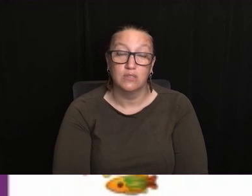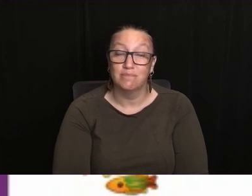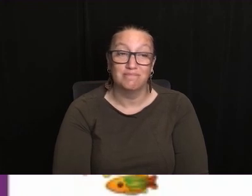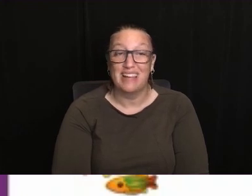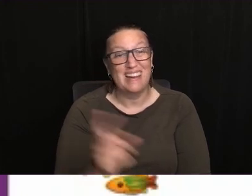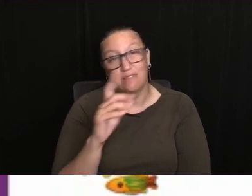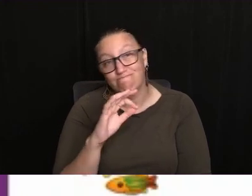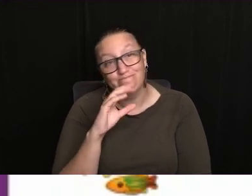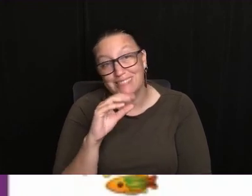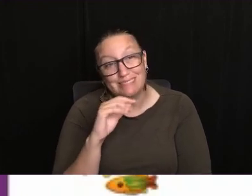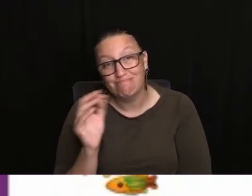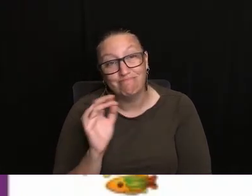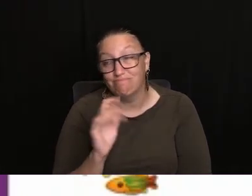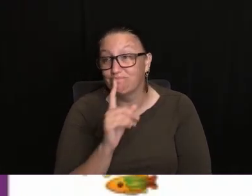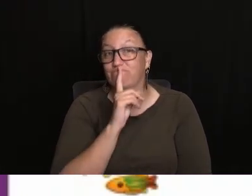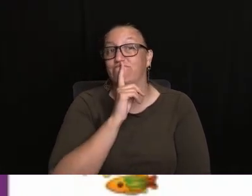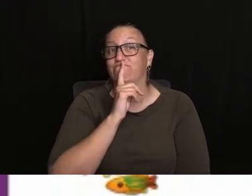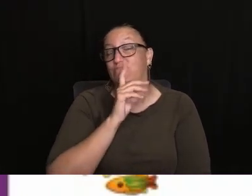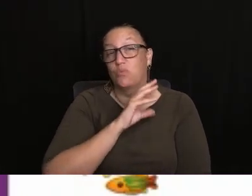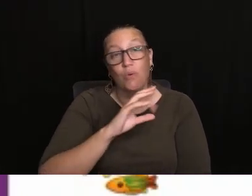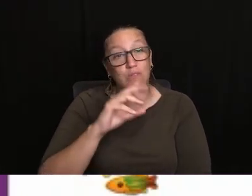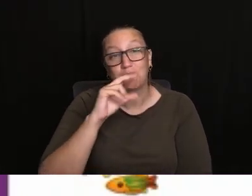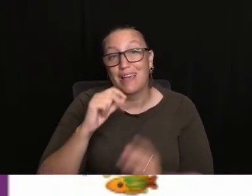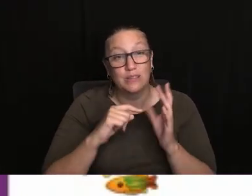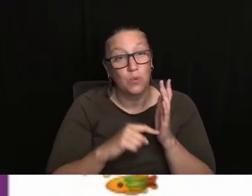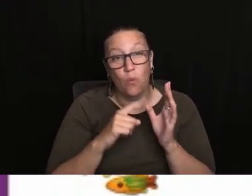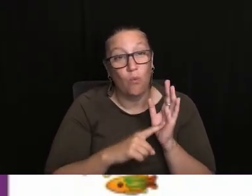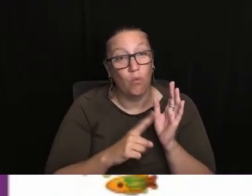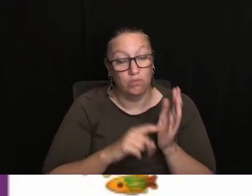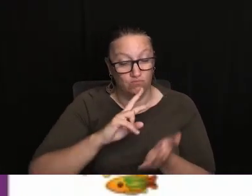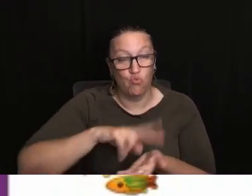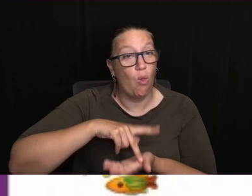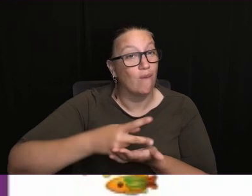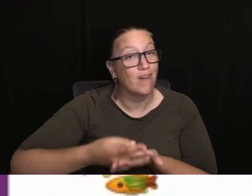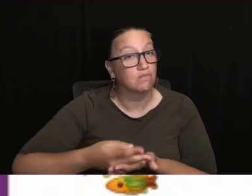he hasn't spoken, he didn't roll over all the normal milestones that would happen normally.